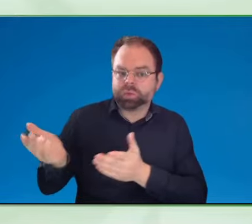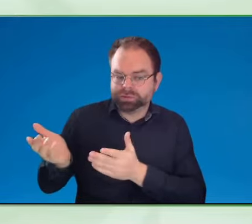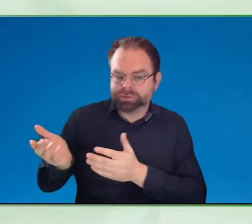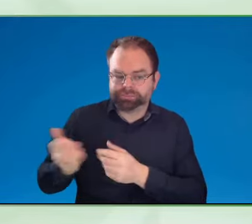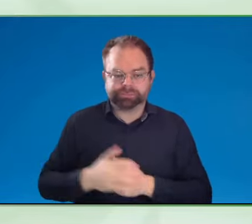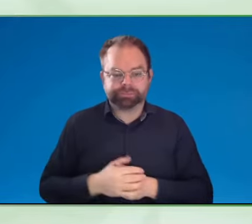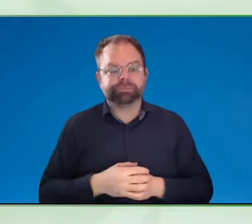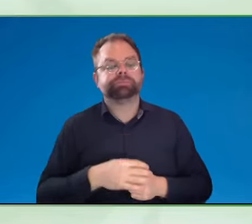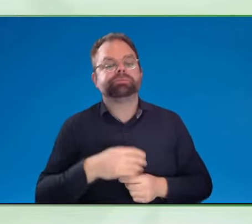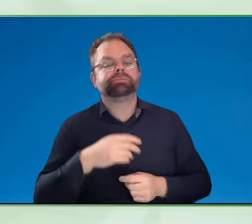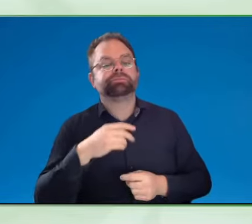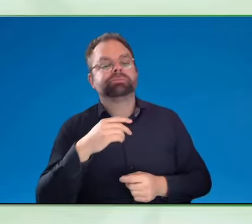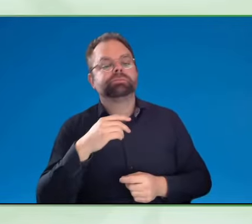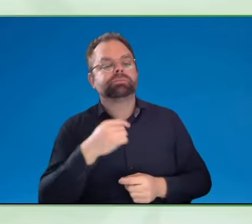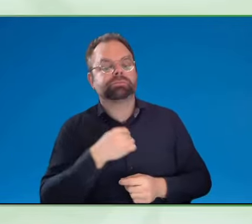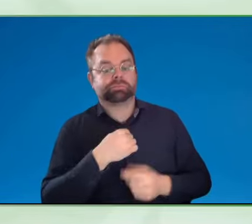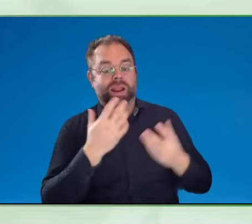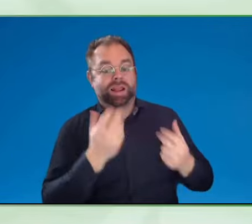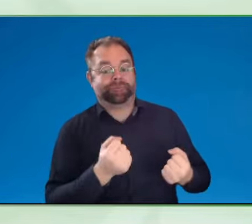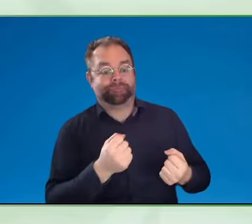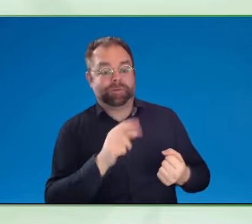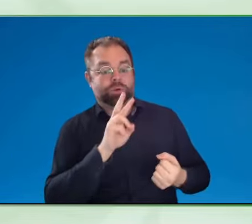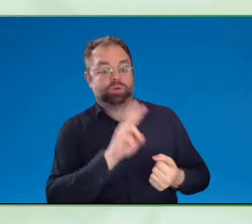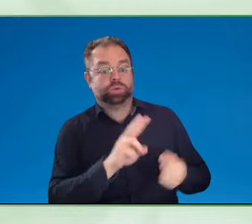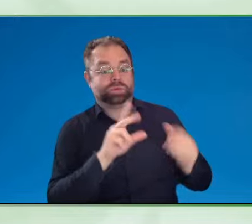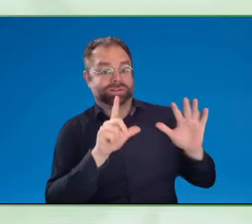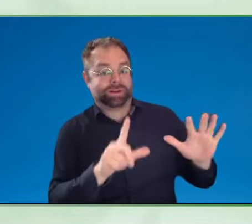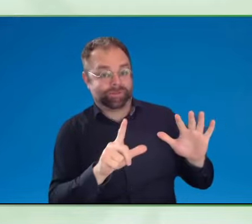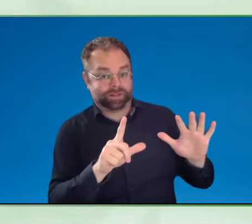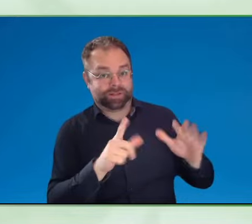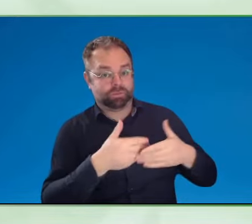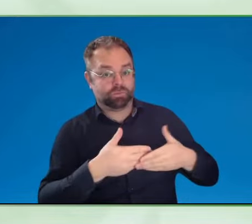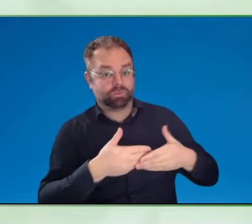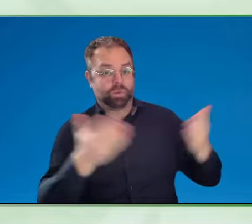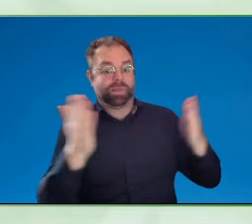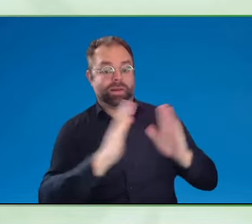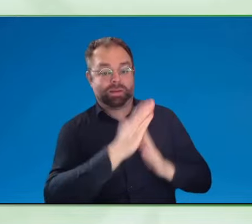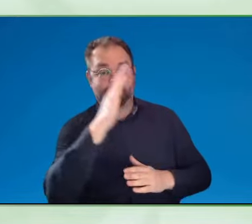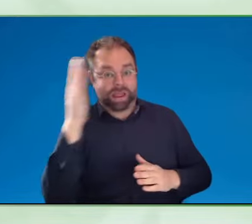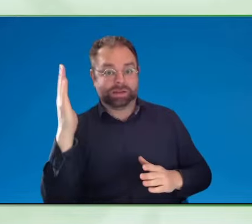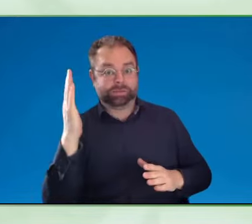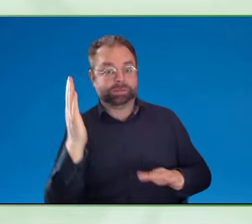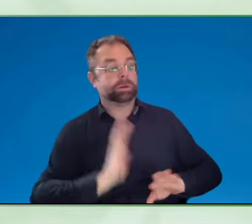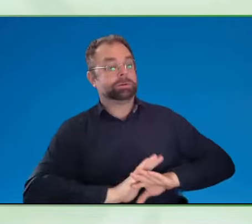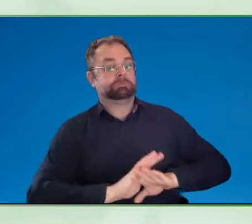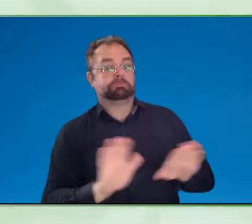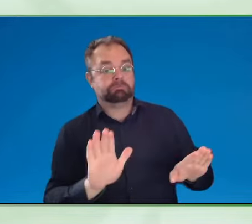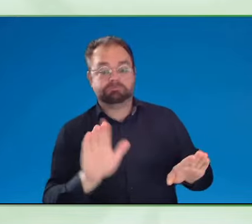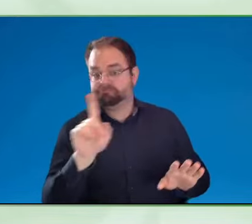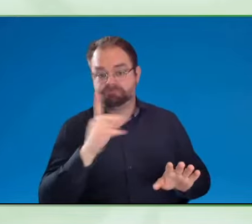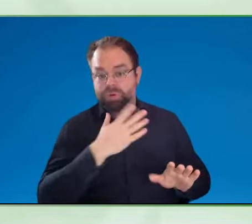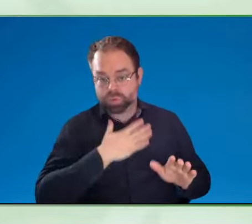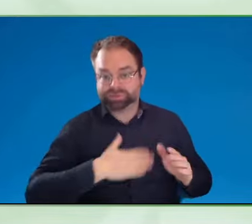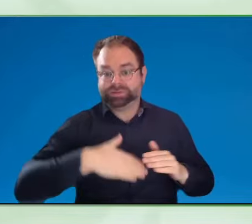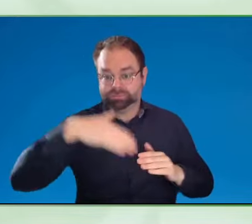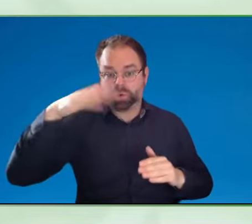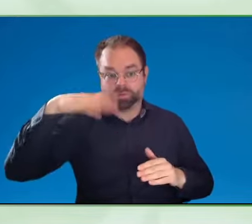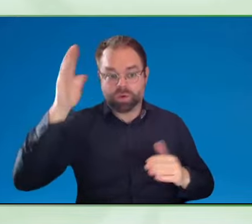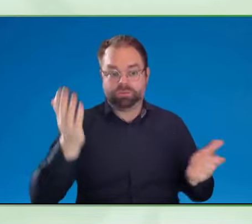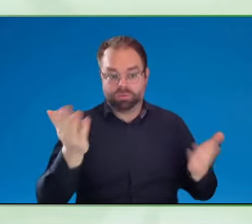and I think the exciting thing is because what you are doing now is other organisations